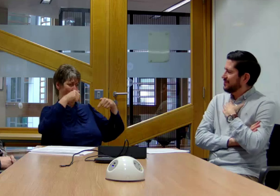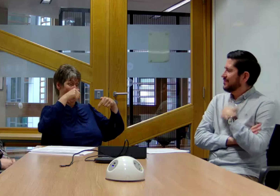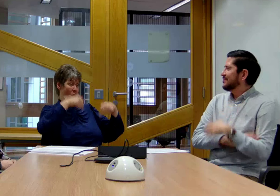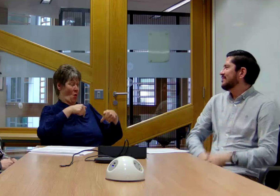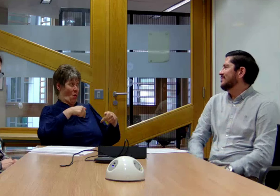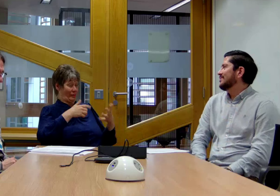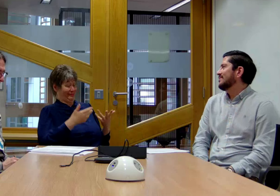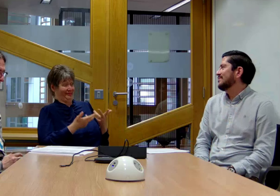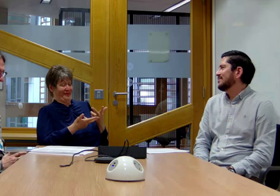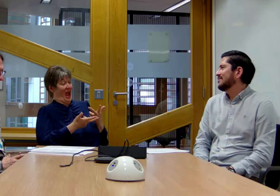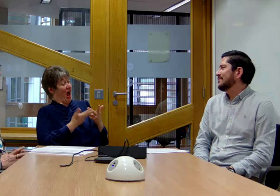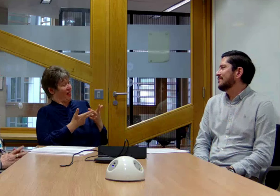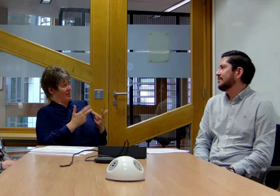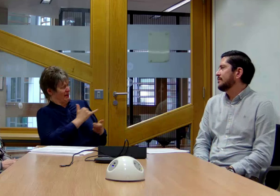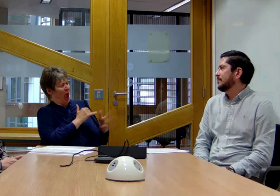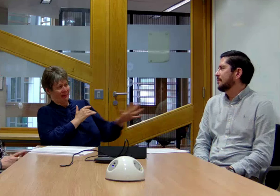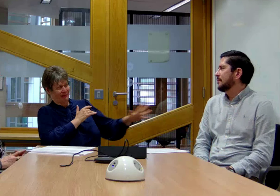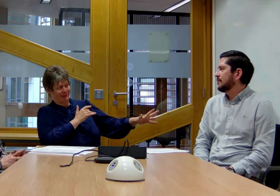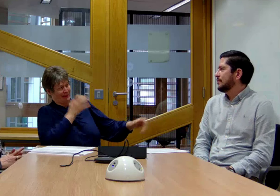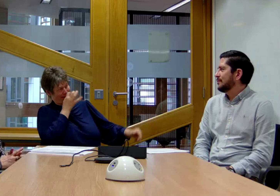Yes. There are lots of similarities.